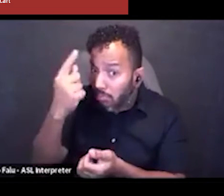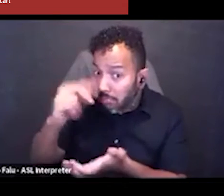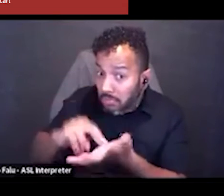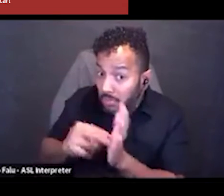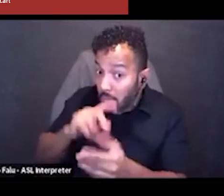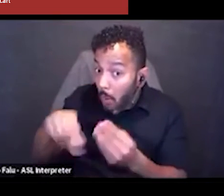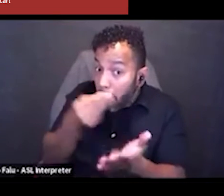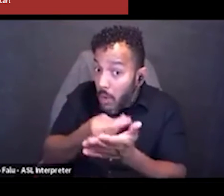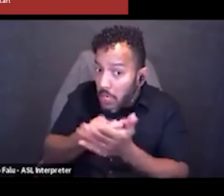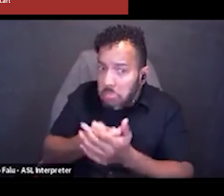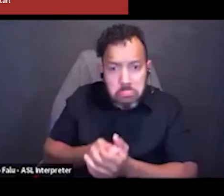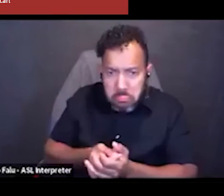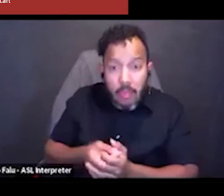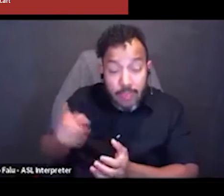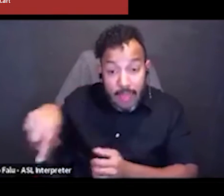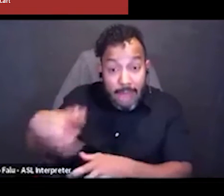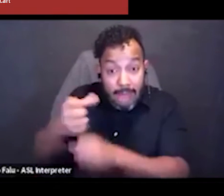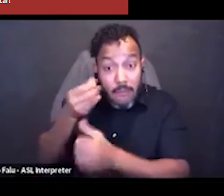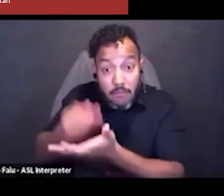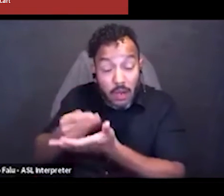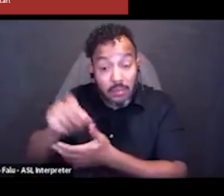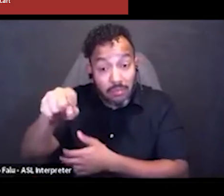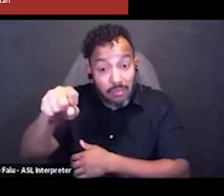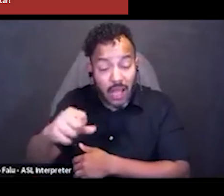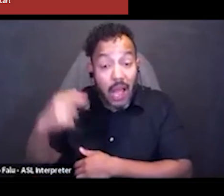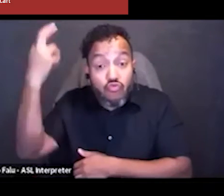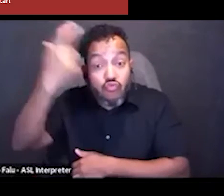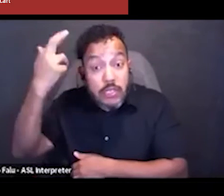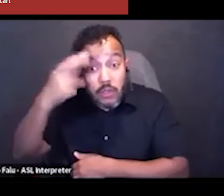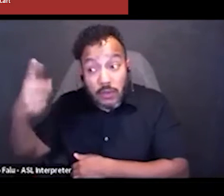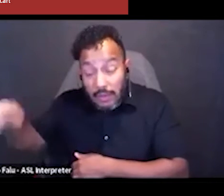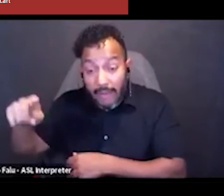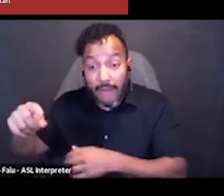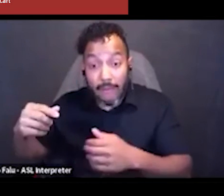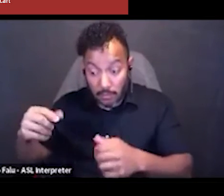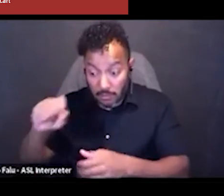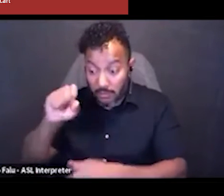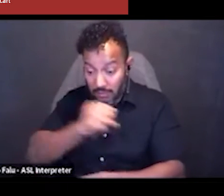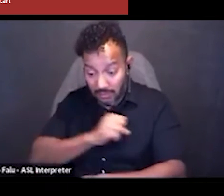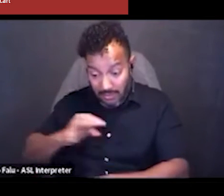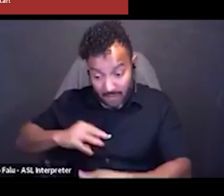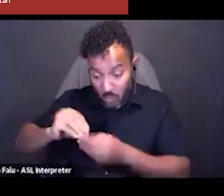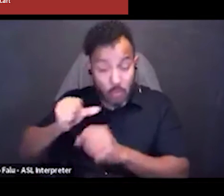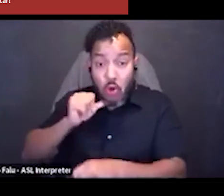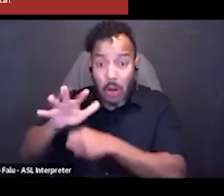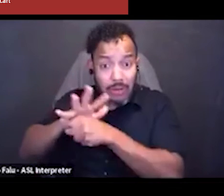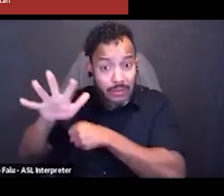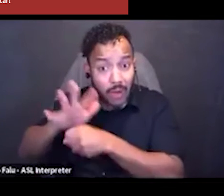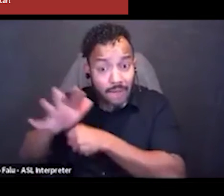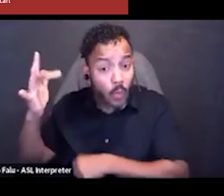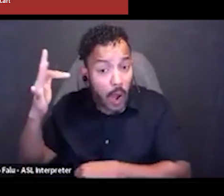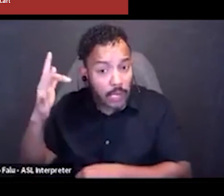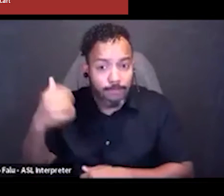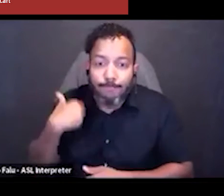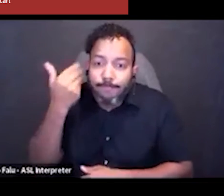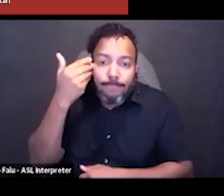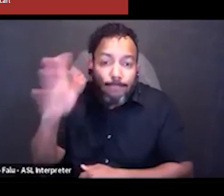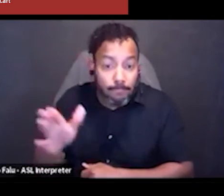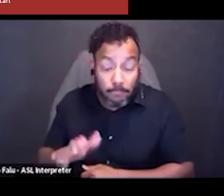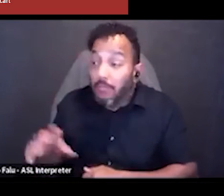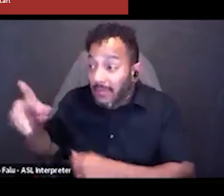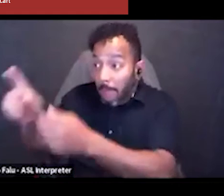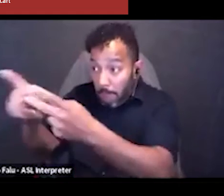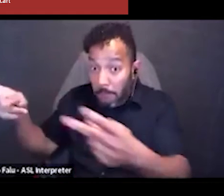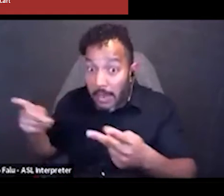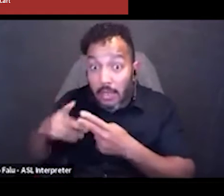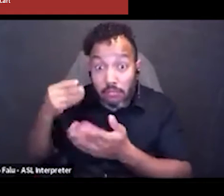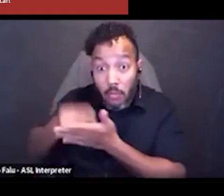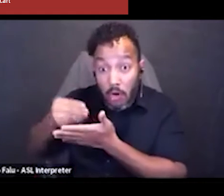I don't know what it is that the facility is being funded, where is this money going